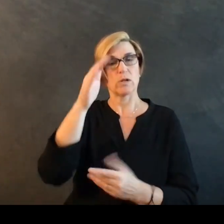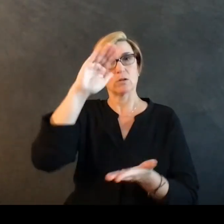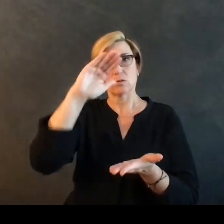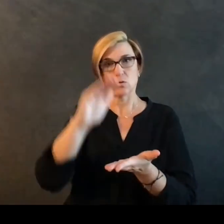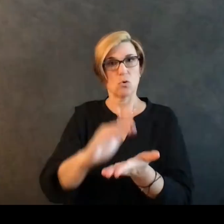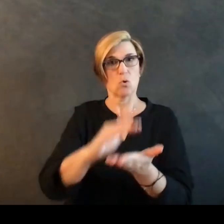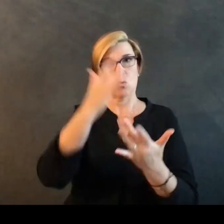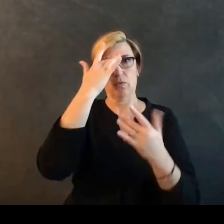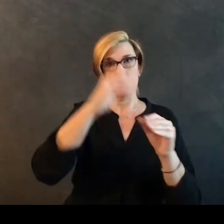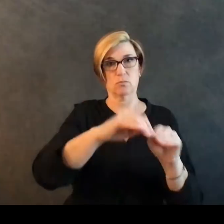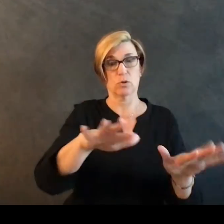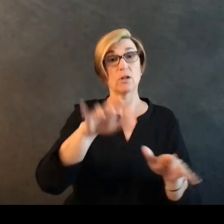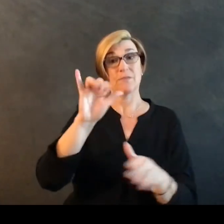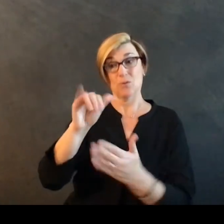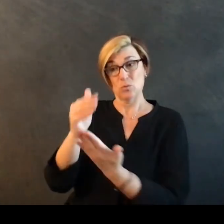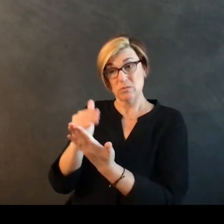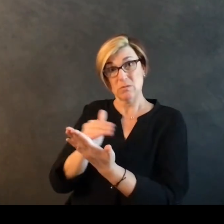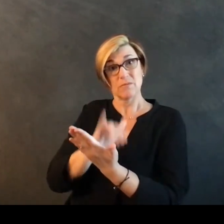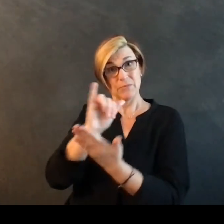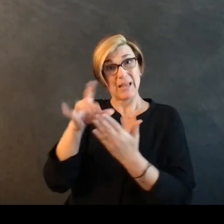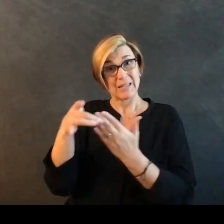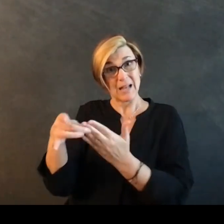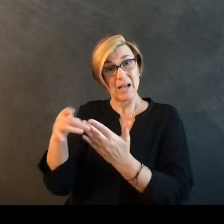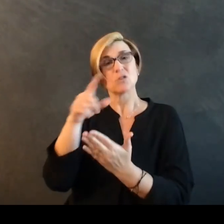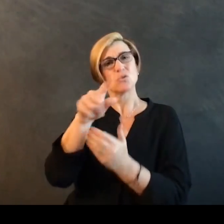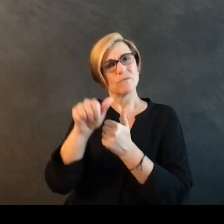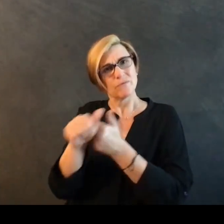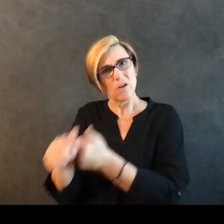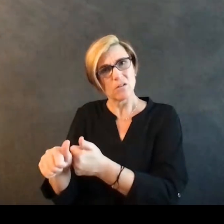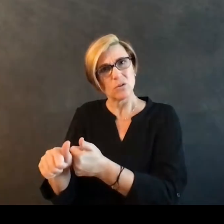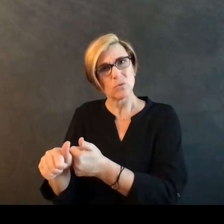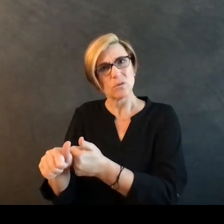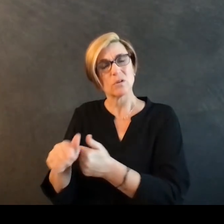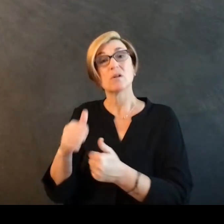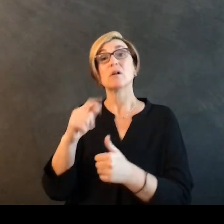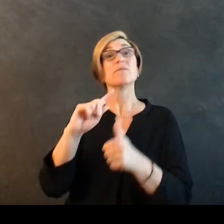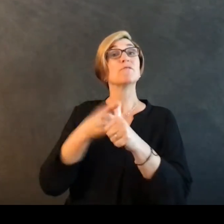guidelines for America first to protect your own health to protect the health of